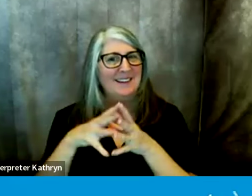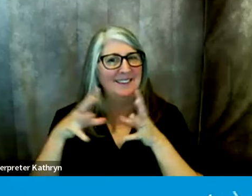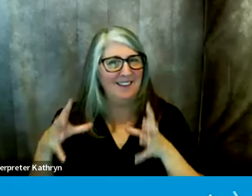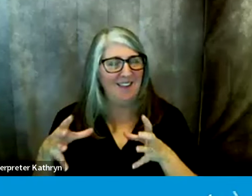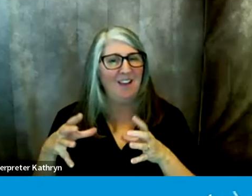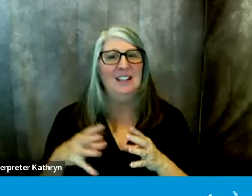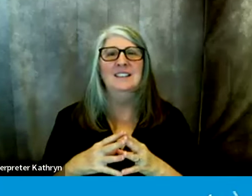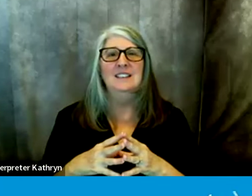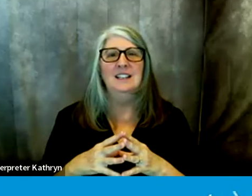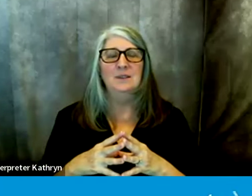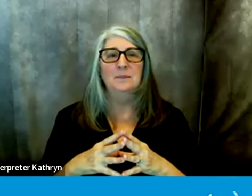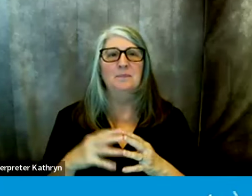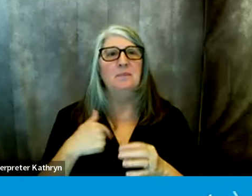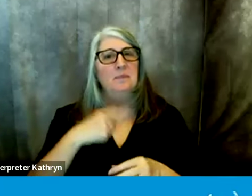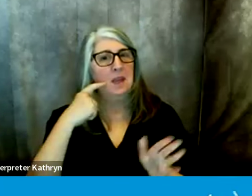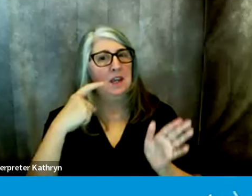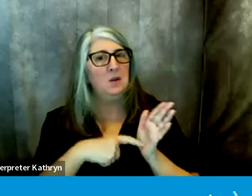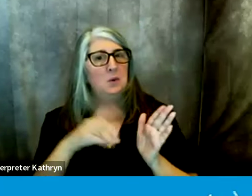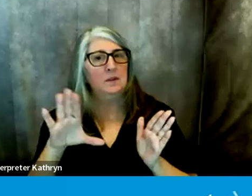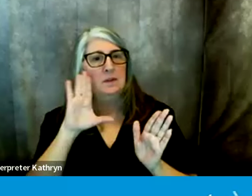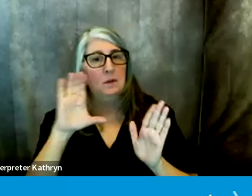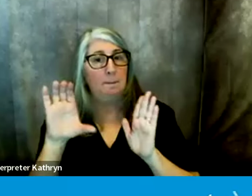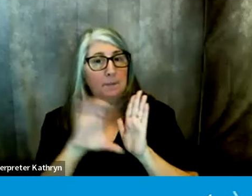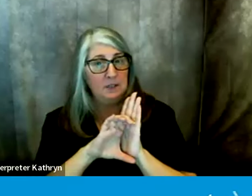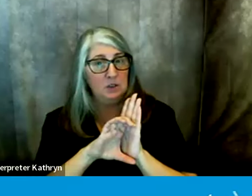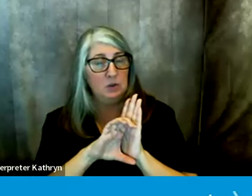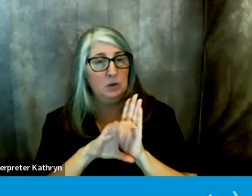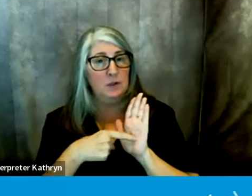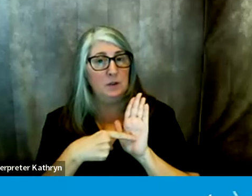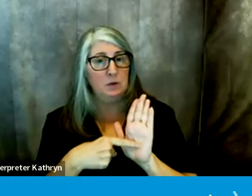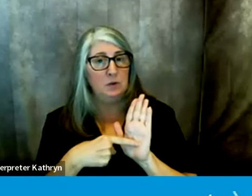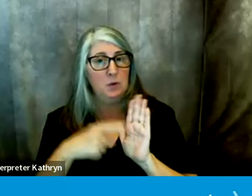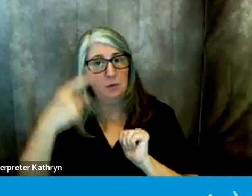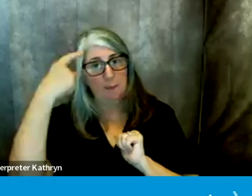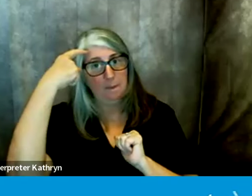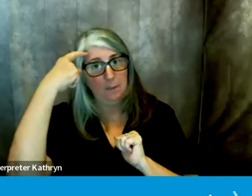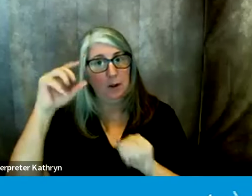I noticed in the pictures of the mapping of the brain and the responses,